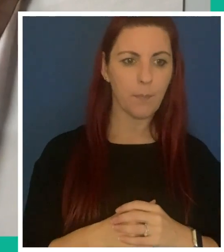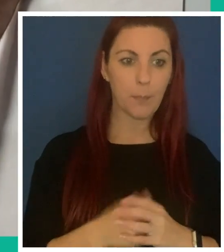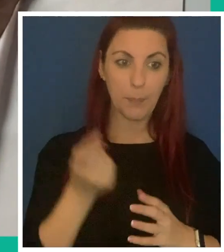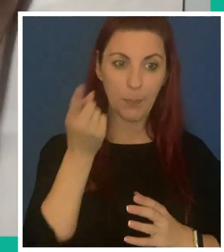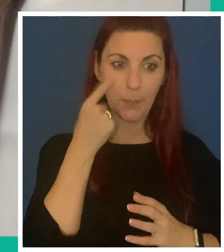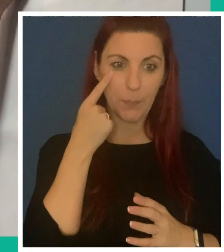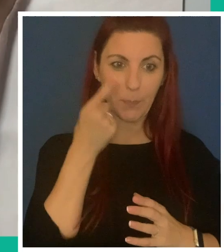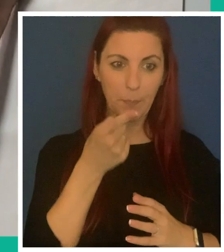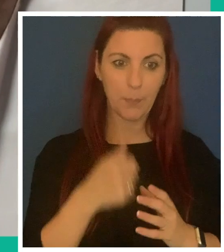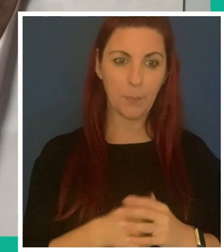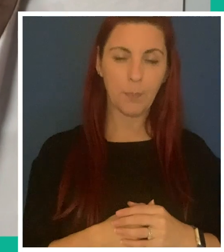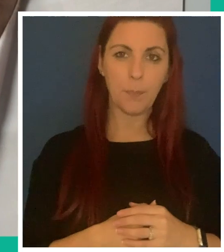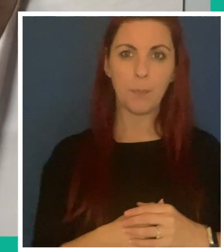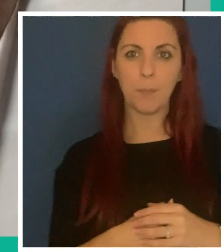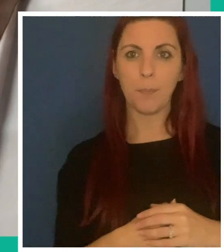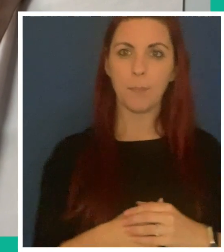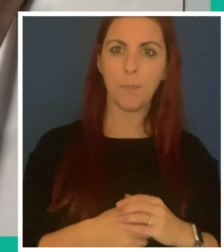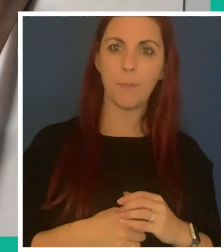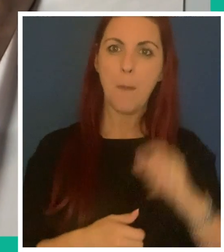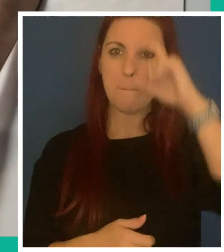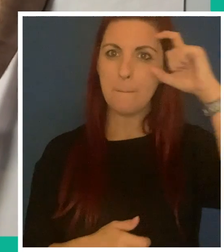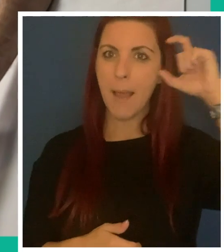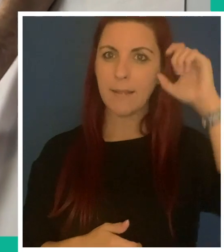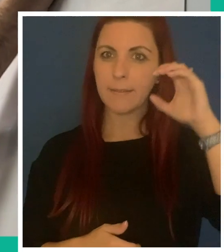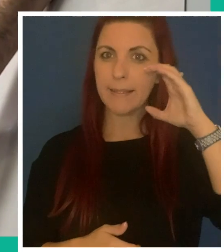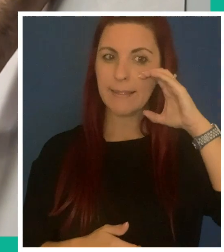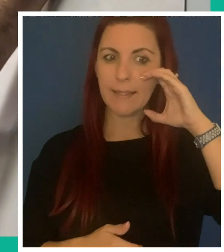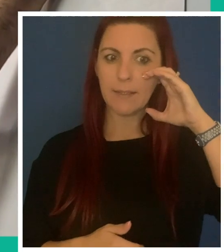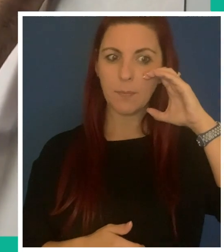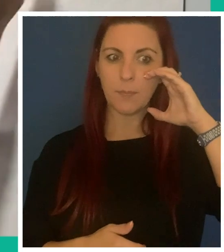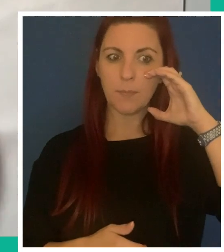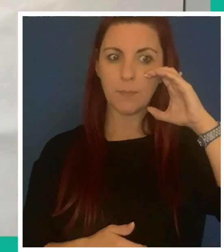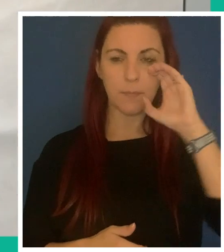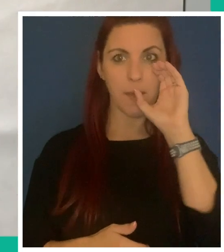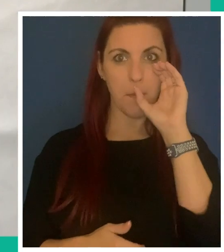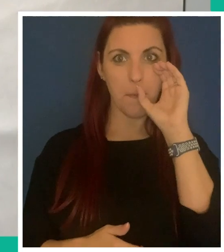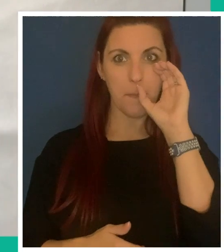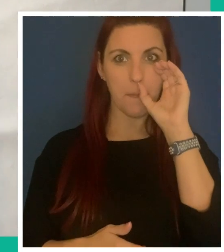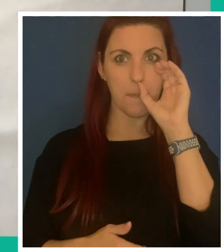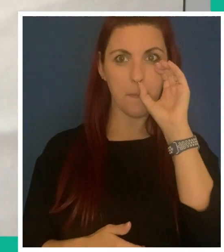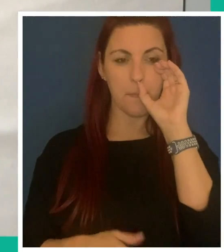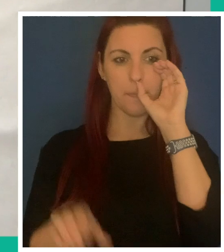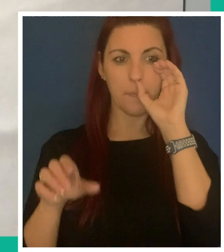So a letter C that will start at her mask and come around like this and come up to meet her nose, okay.